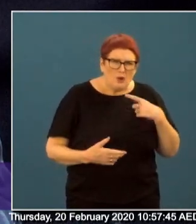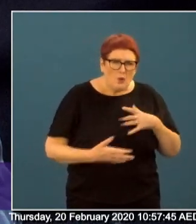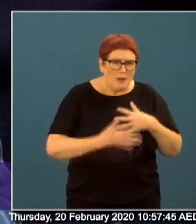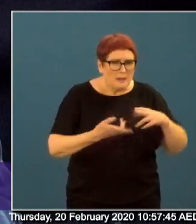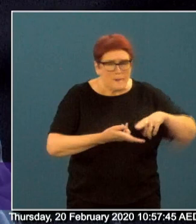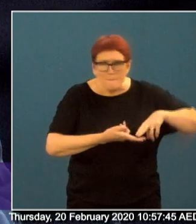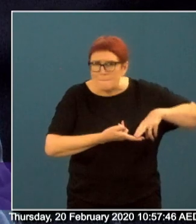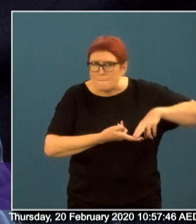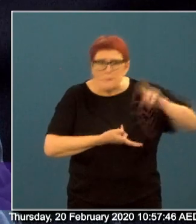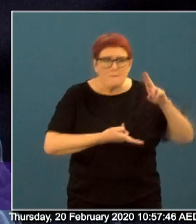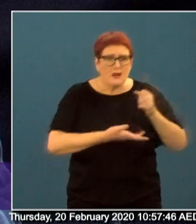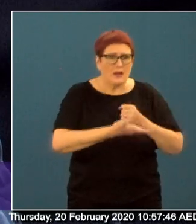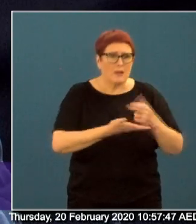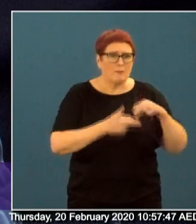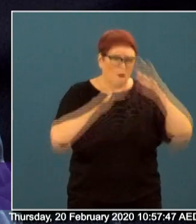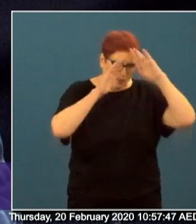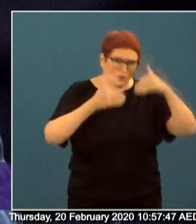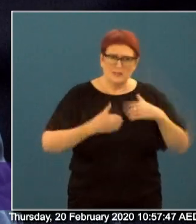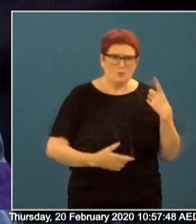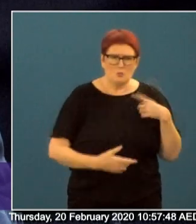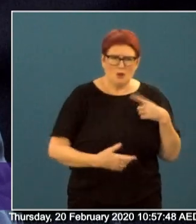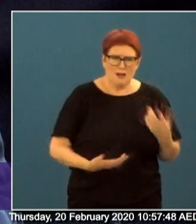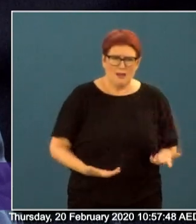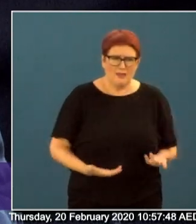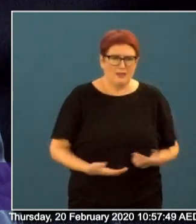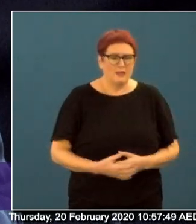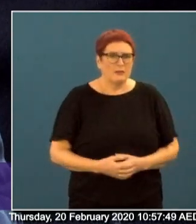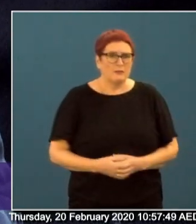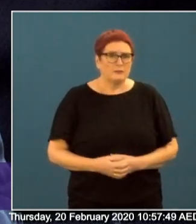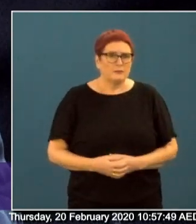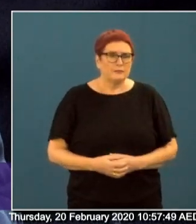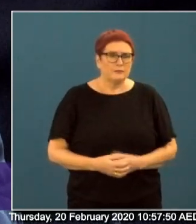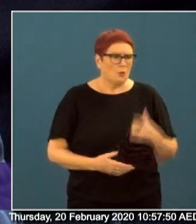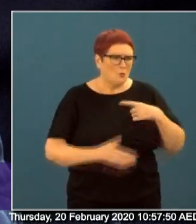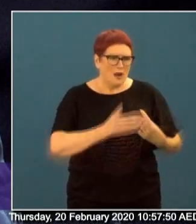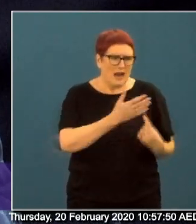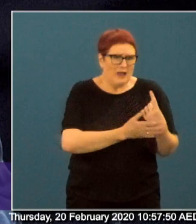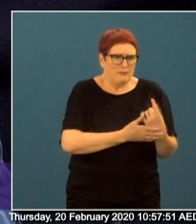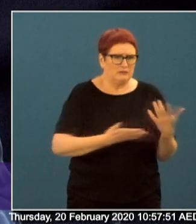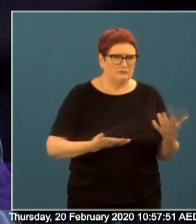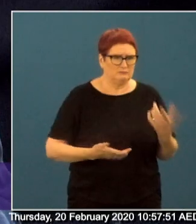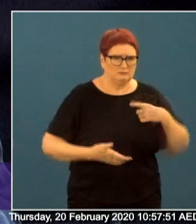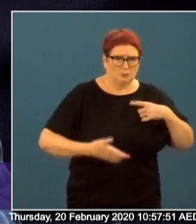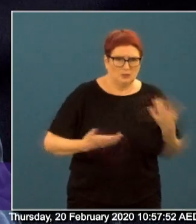increase — what does that — why do we have that? Where does it come from and how do we explain that?